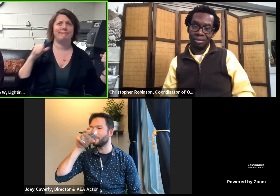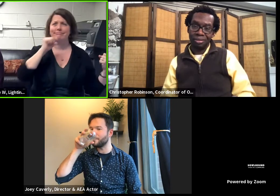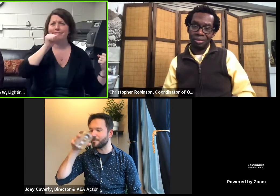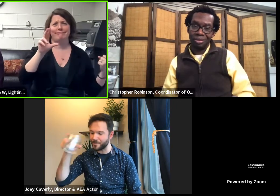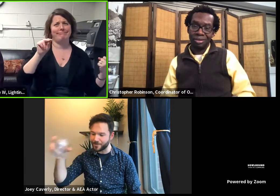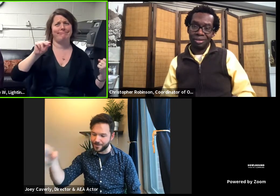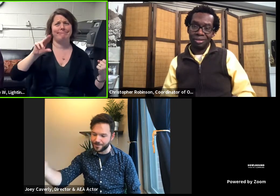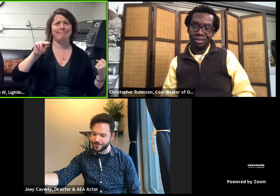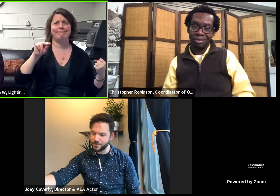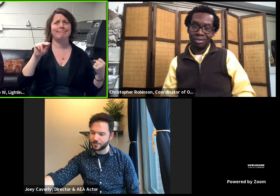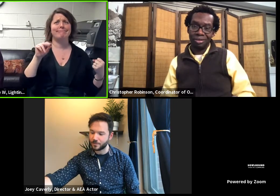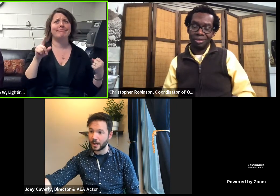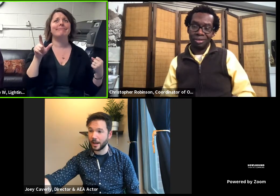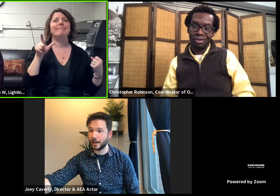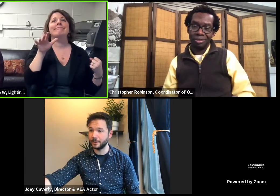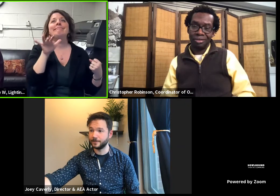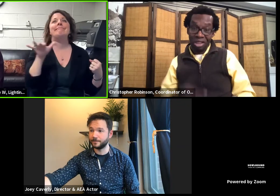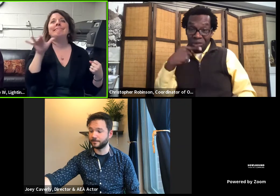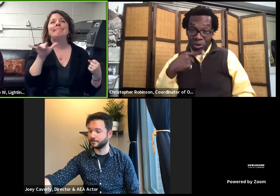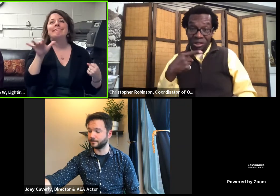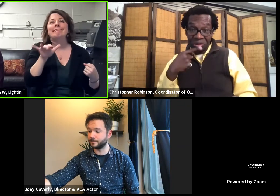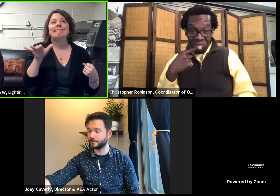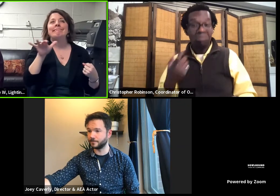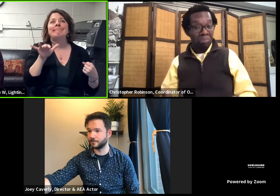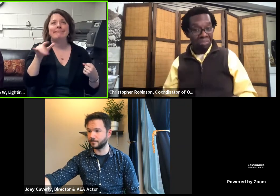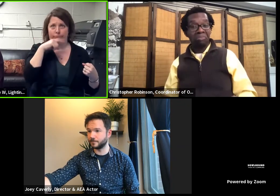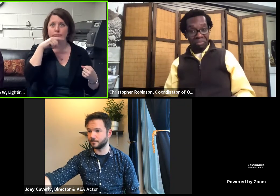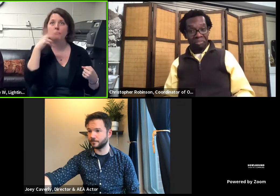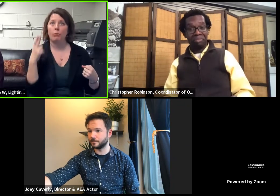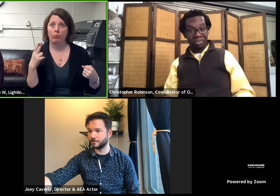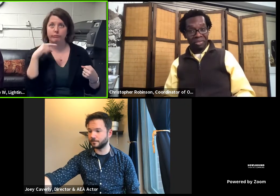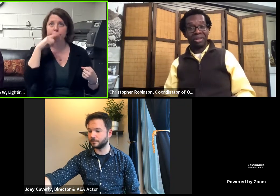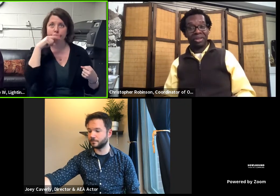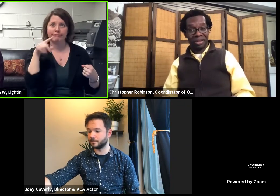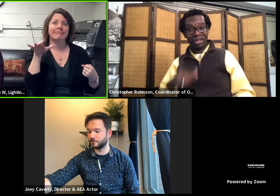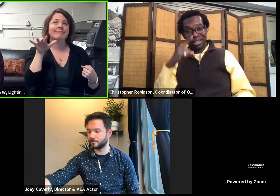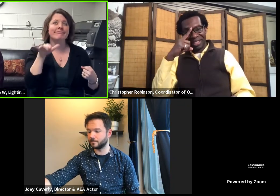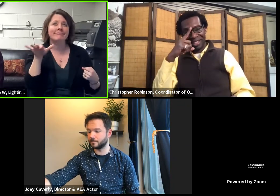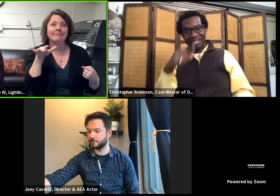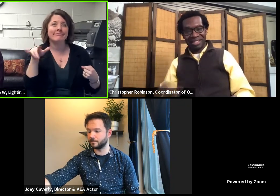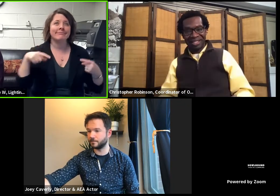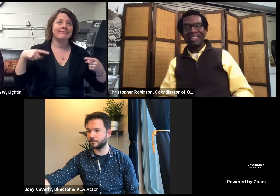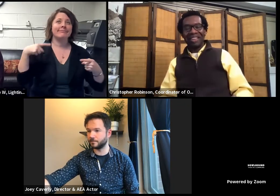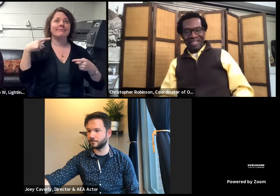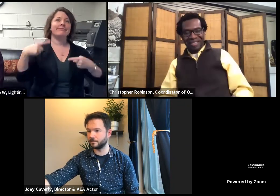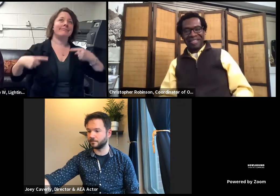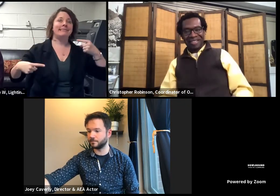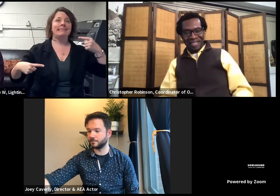and they don't sign fluent, you know? They finger spell, they're both hearing-- They're hearing, okay.